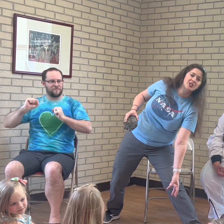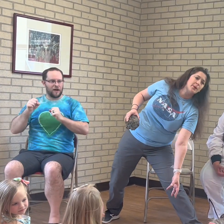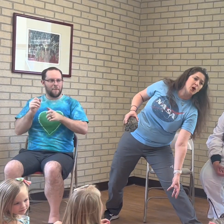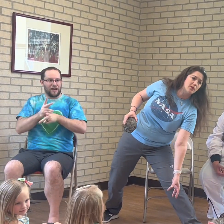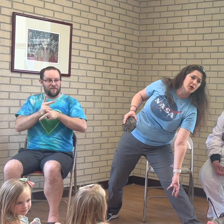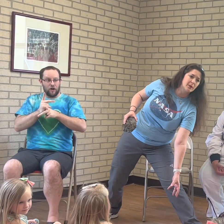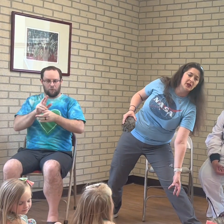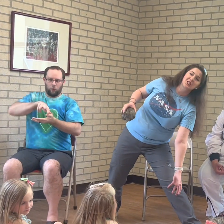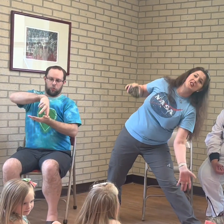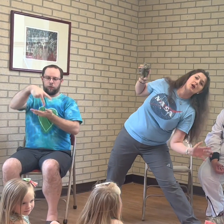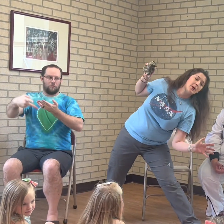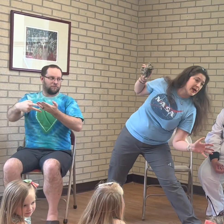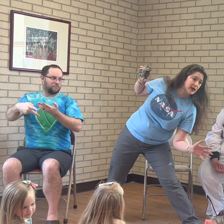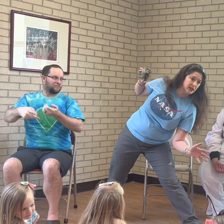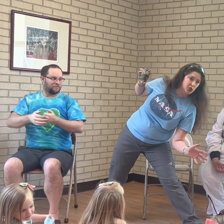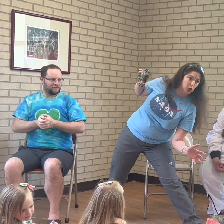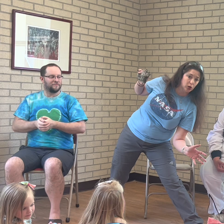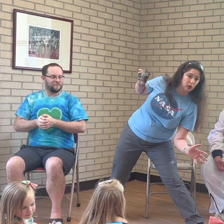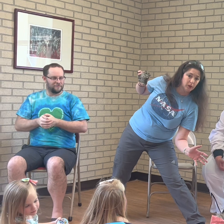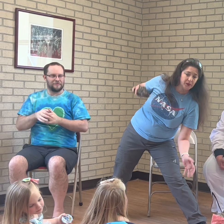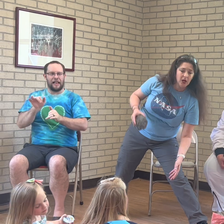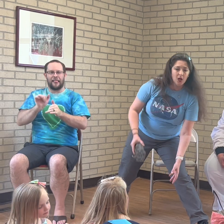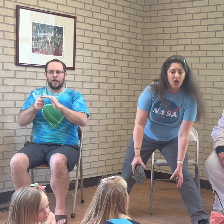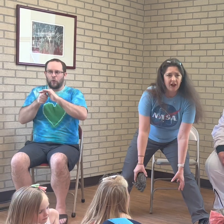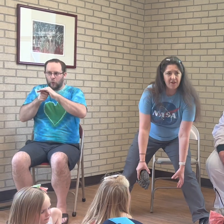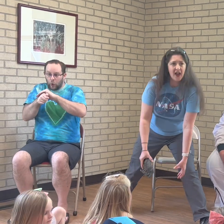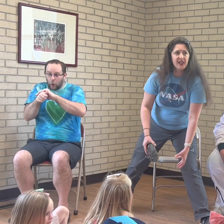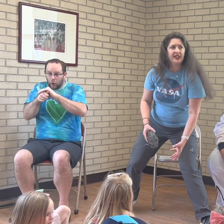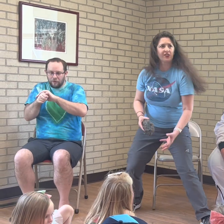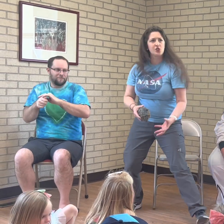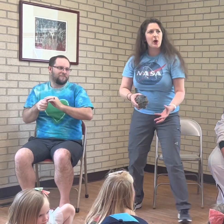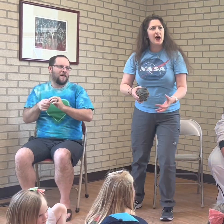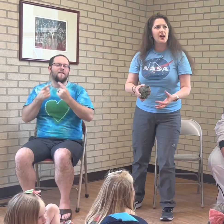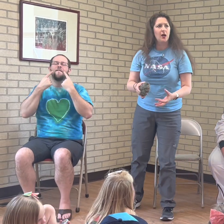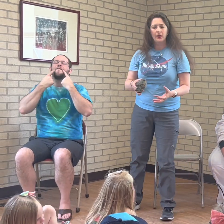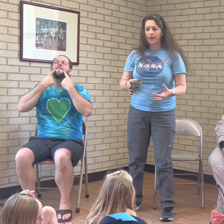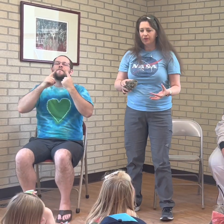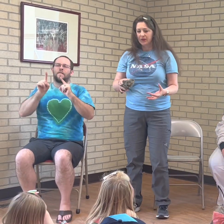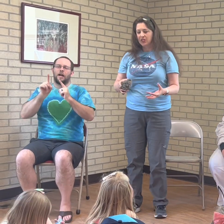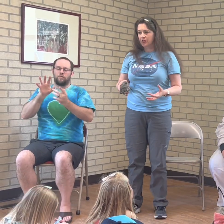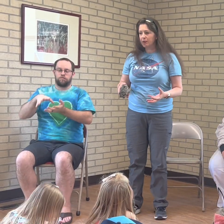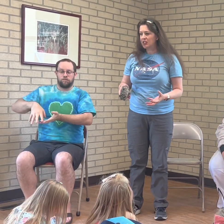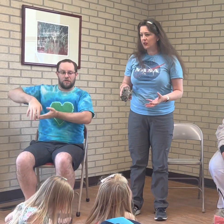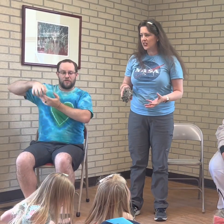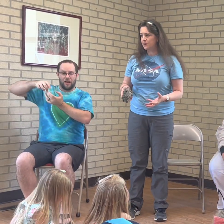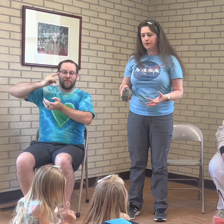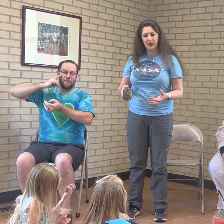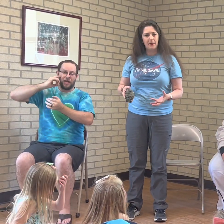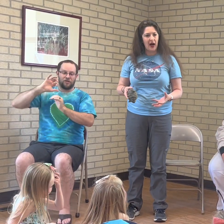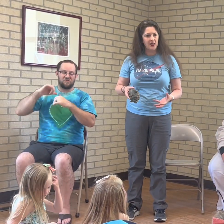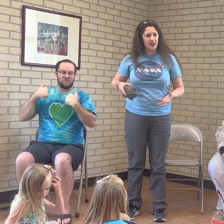back like a turtle. I finally get this rock up, do you think my suit has big pockets I